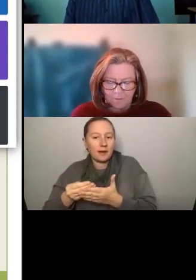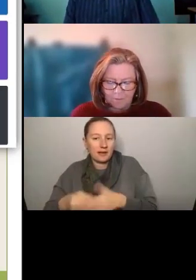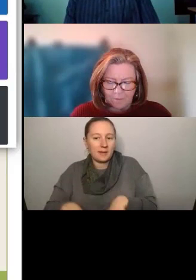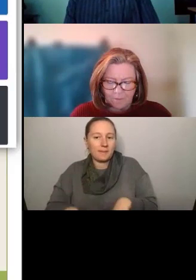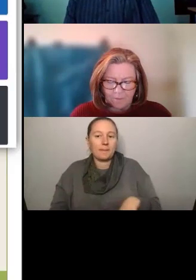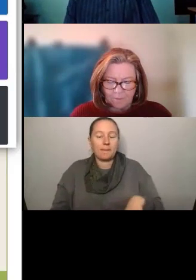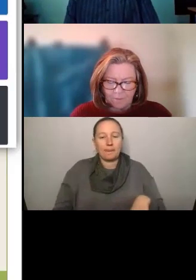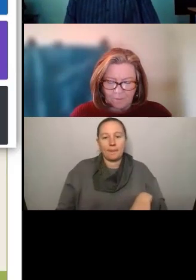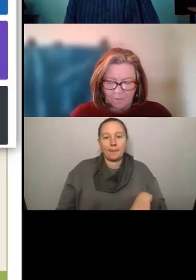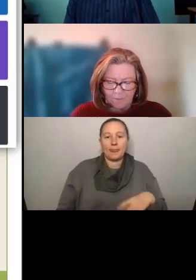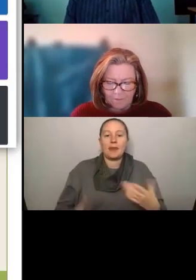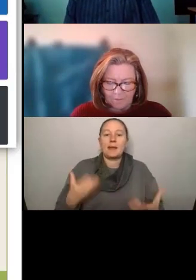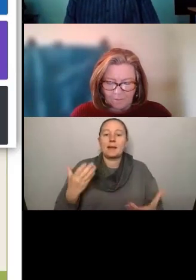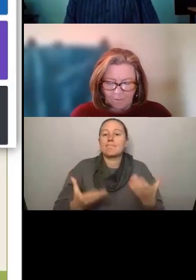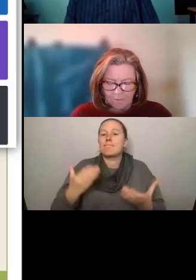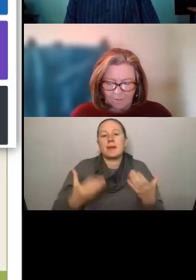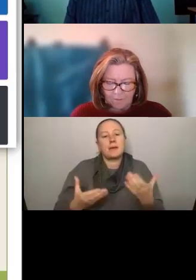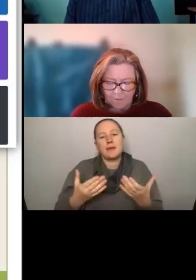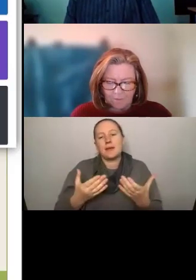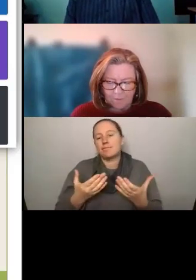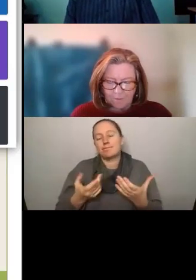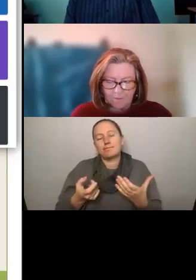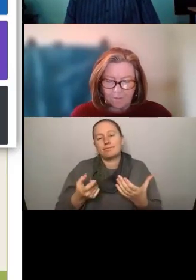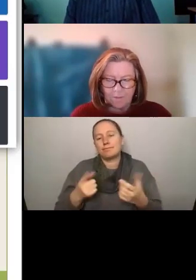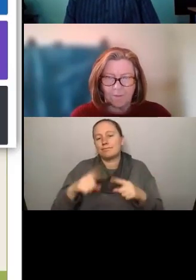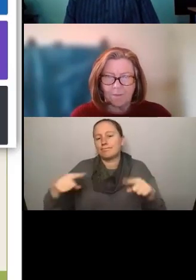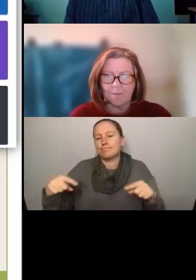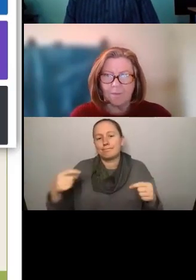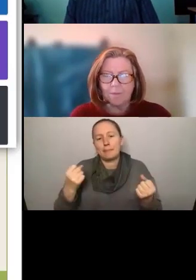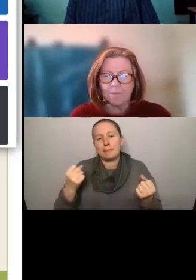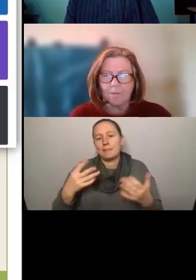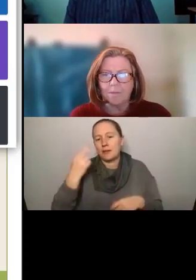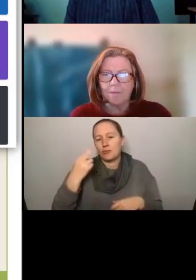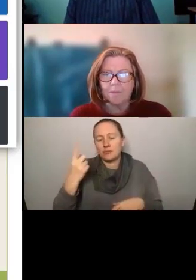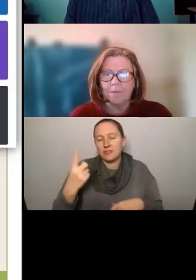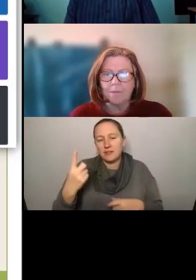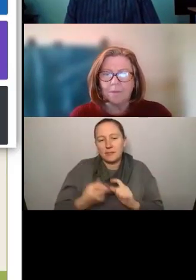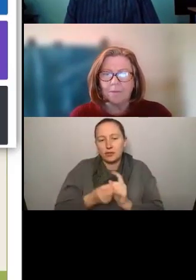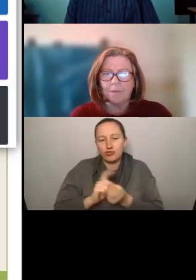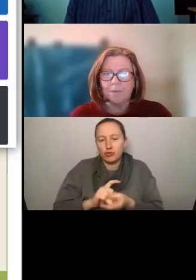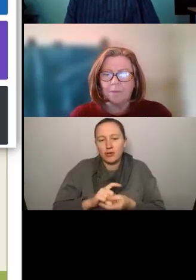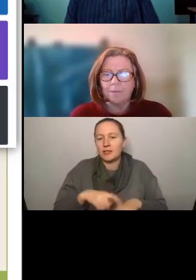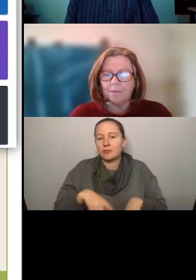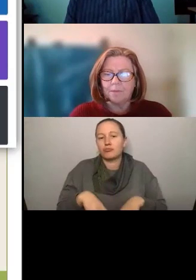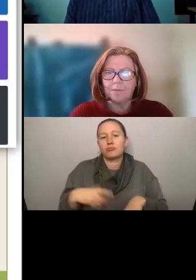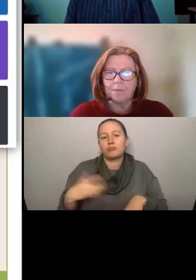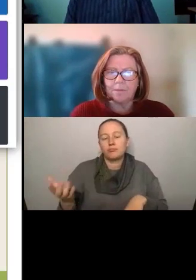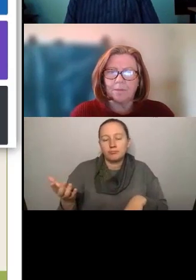And there might be a variety of reasons why this might come about. Something changes, we've had some cases